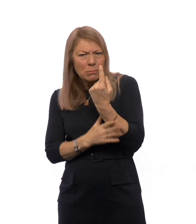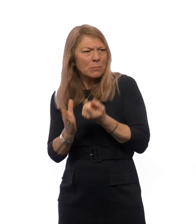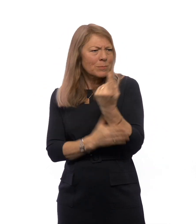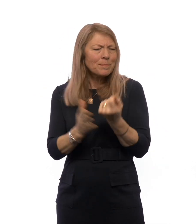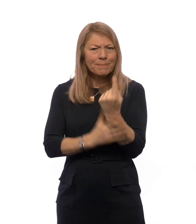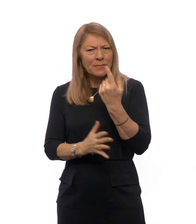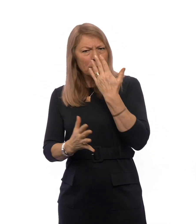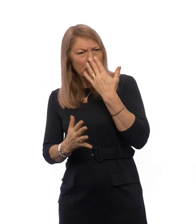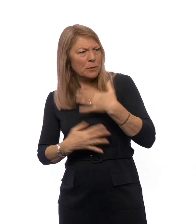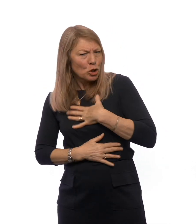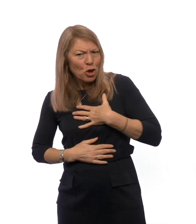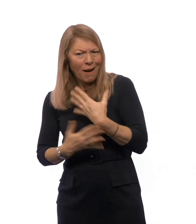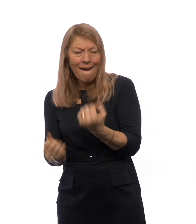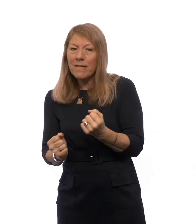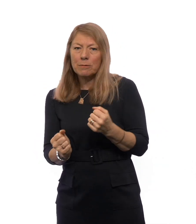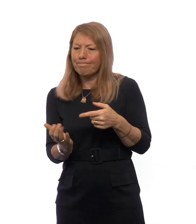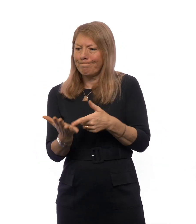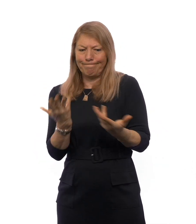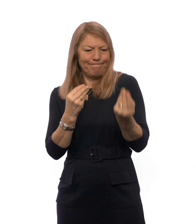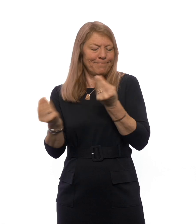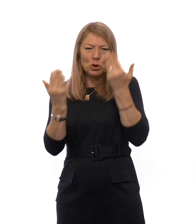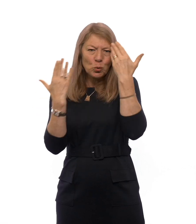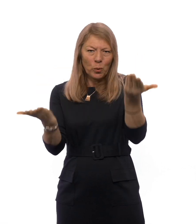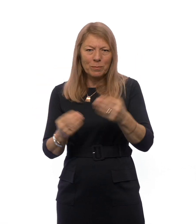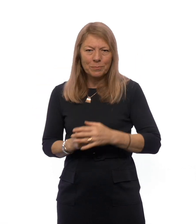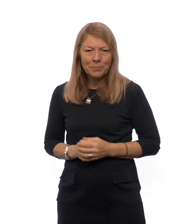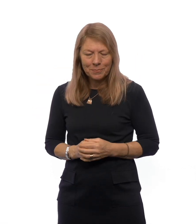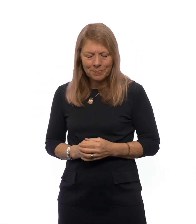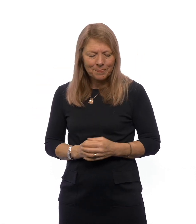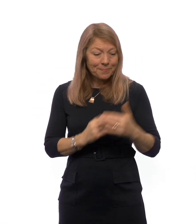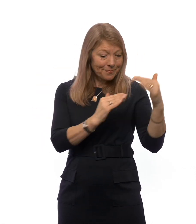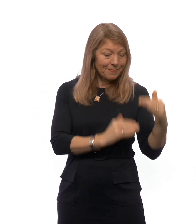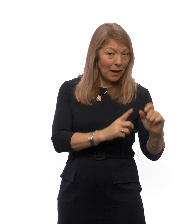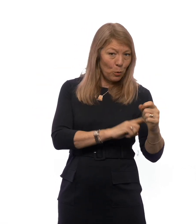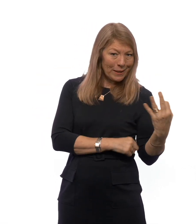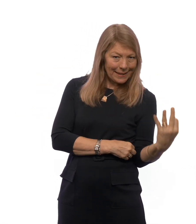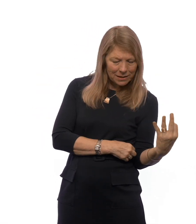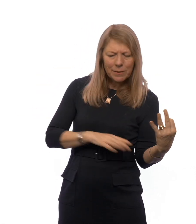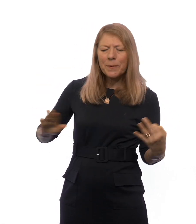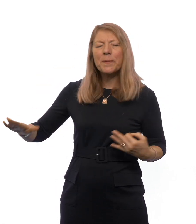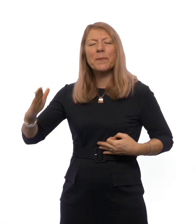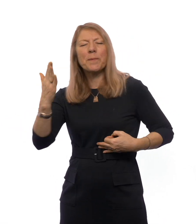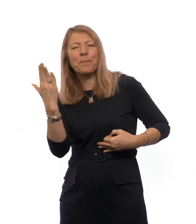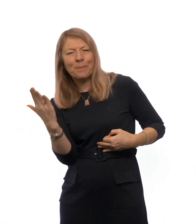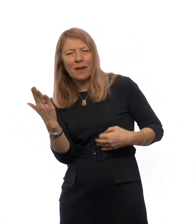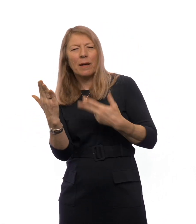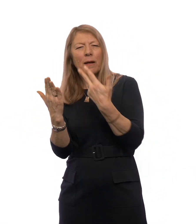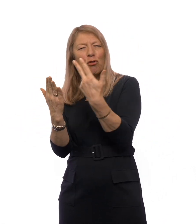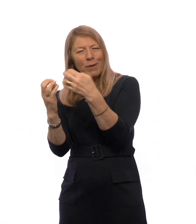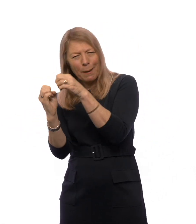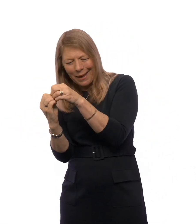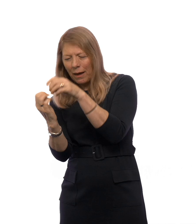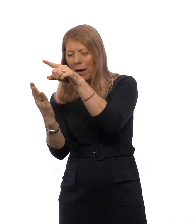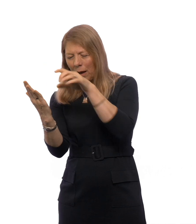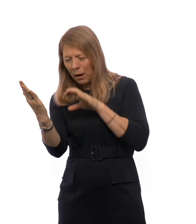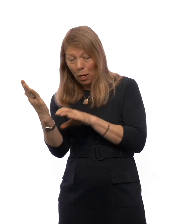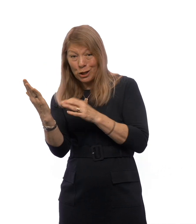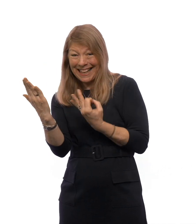8. Considering Clause 5 subsection 3 (b) and Clause 8 subsection 1 (b),